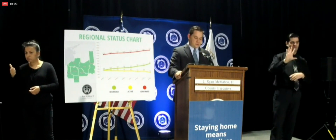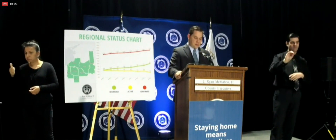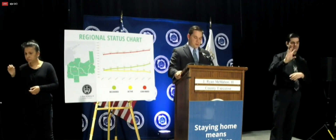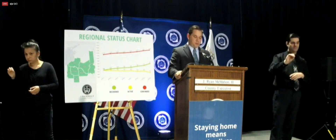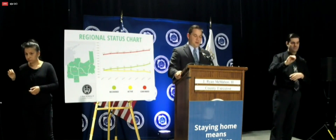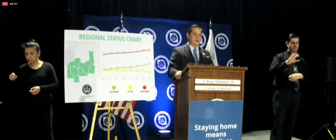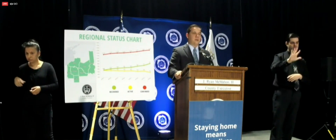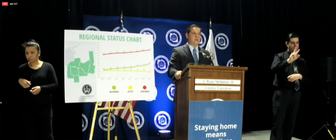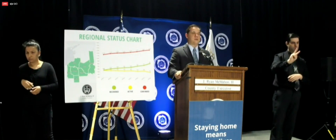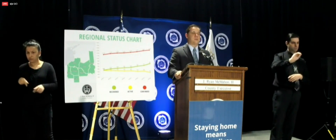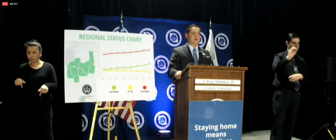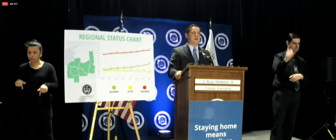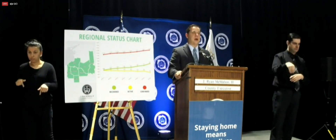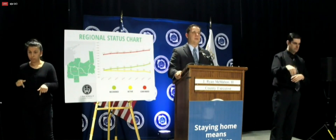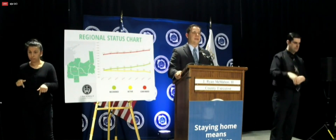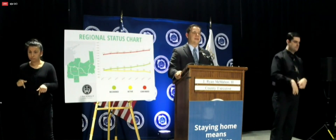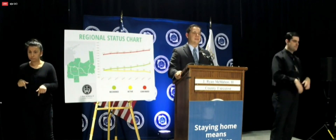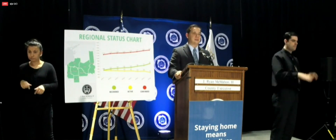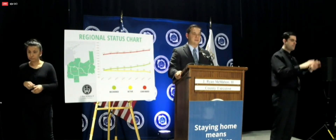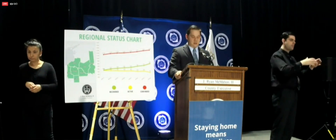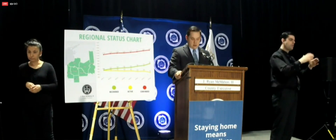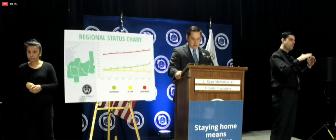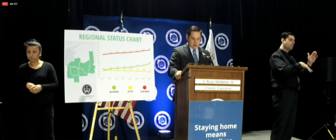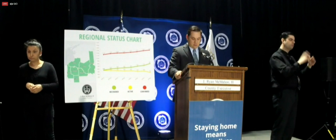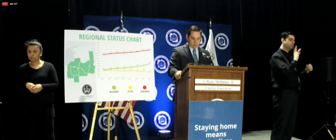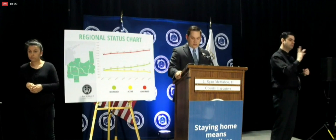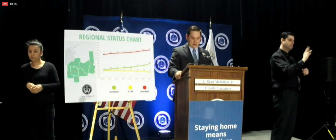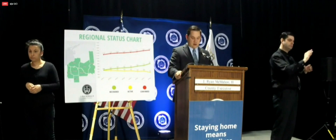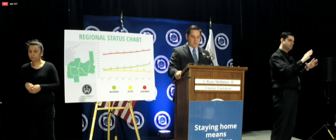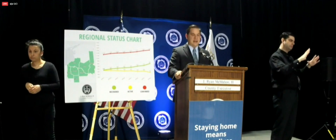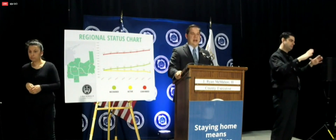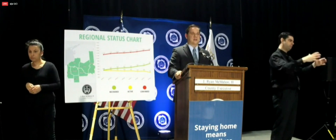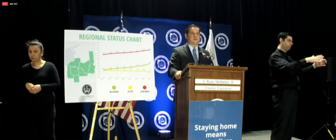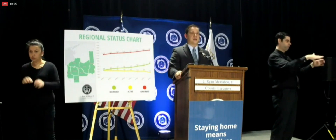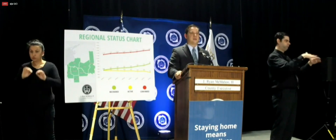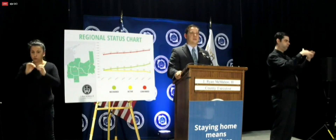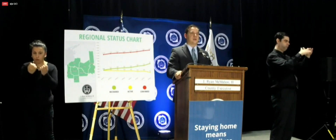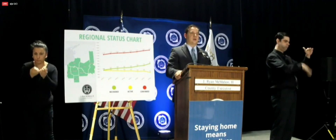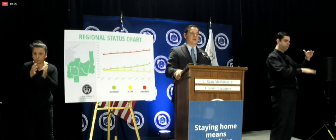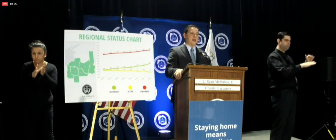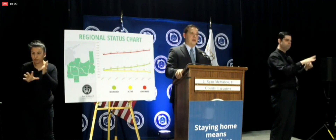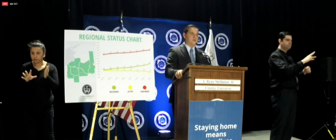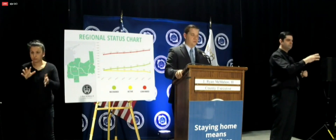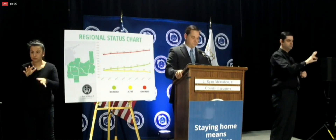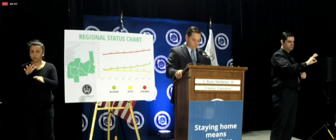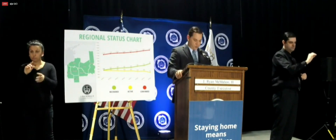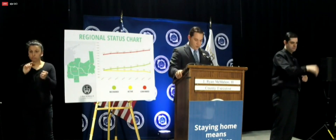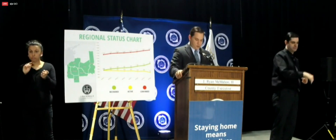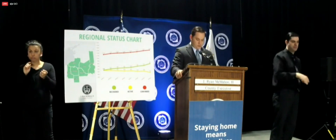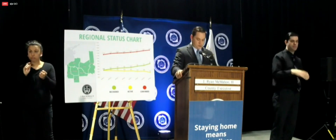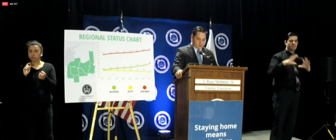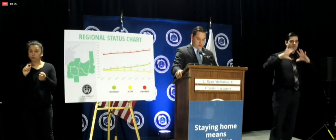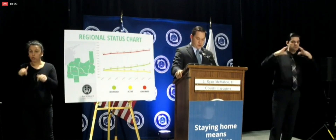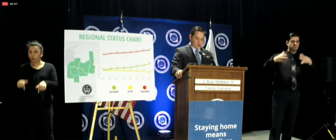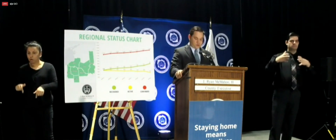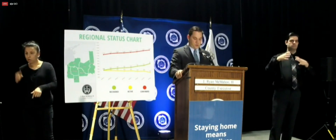AGE. I'M NOW GOING TO GIVE 2004 SETS OF DATA. THE I'LL BREAK DOWN BY MUNICIPALITY HOW MANY CASES, AND